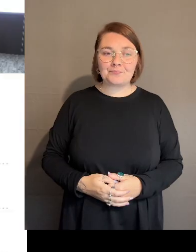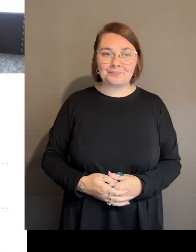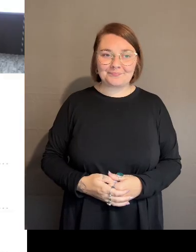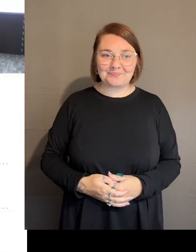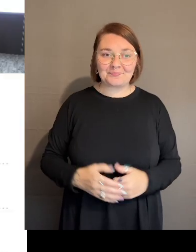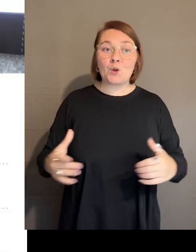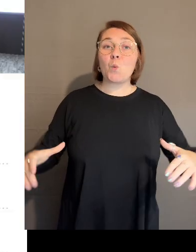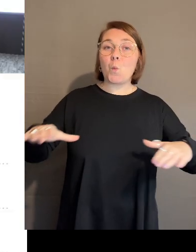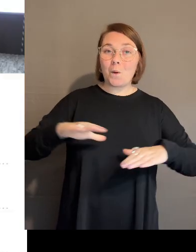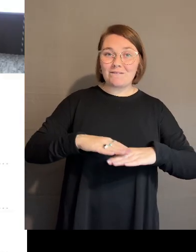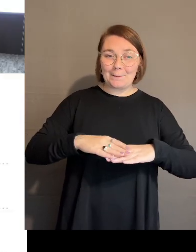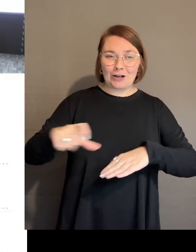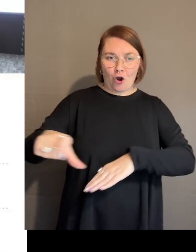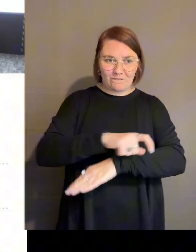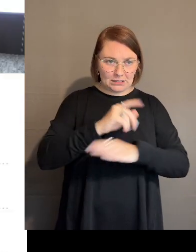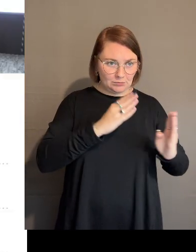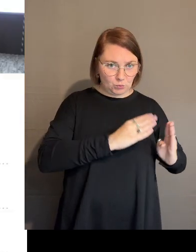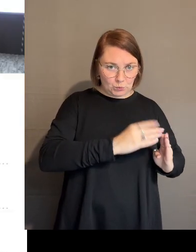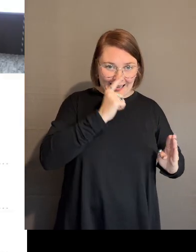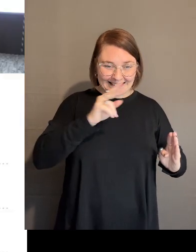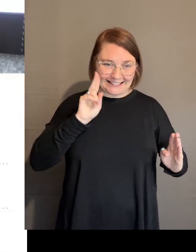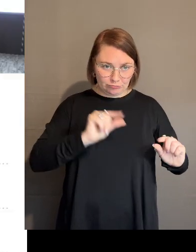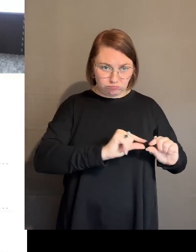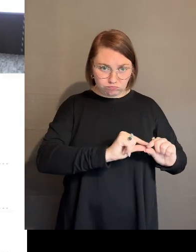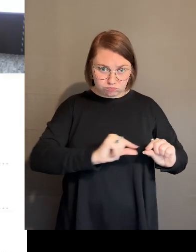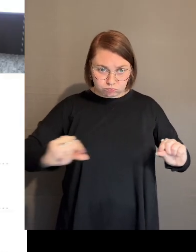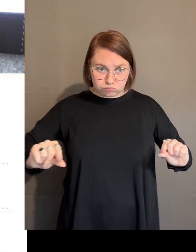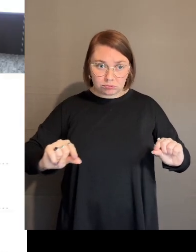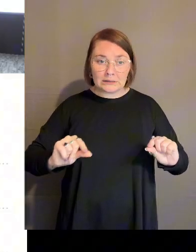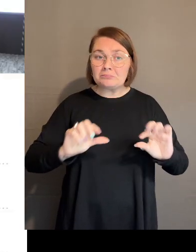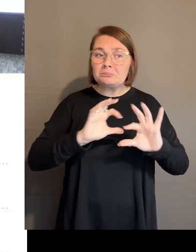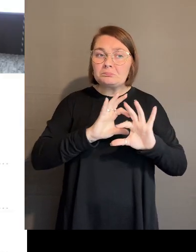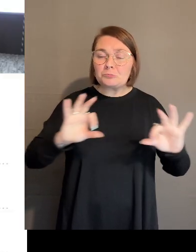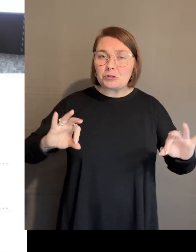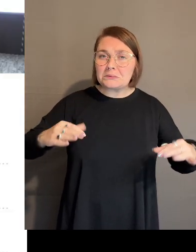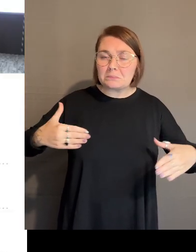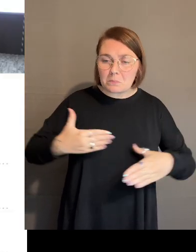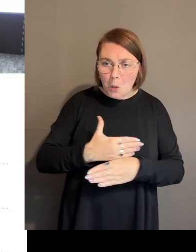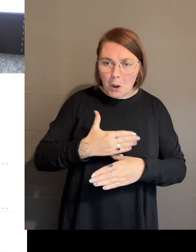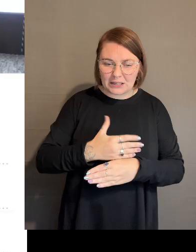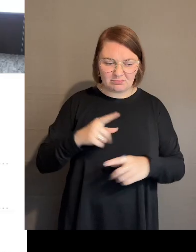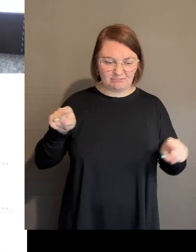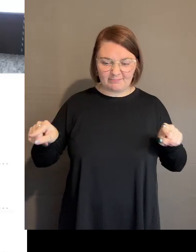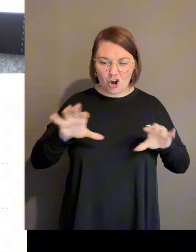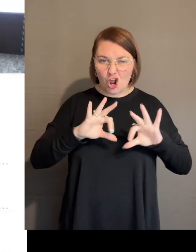Confidence intervals shows the prevalence of unemployment did not change for both groups over time.